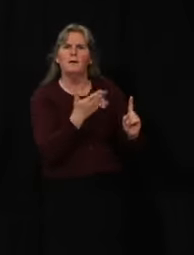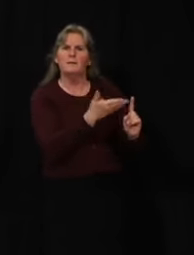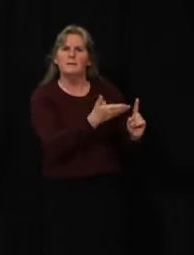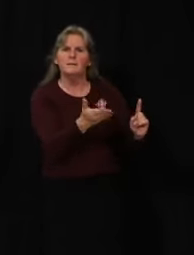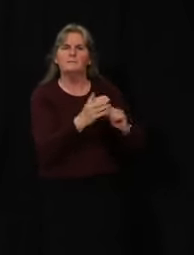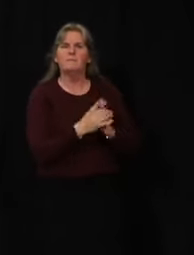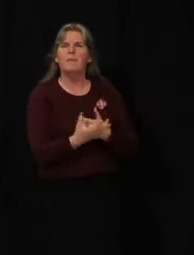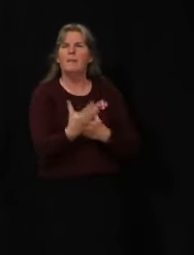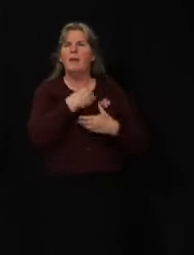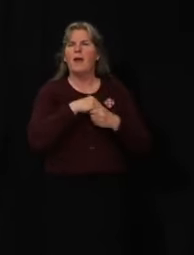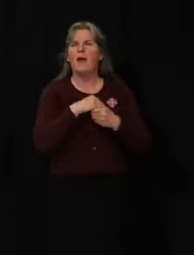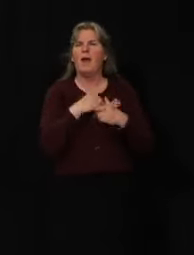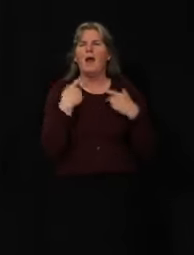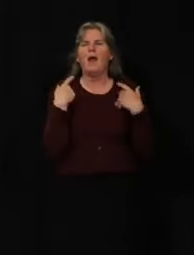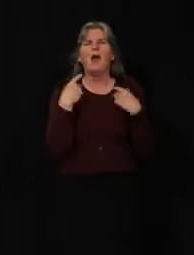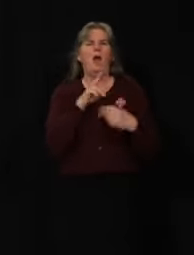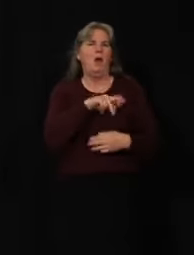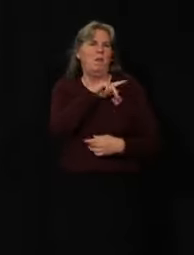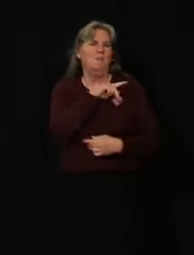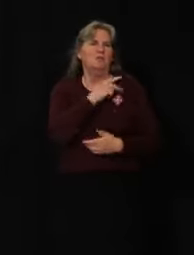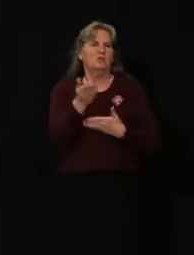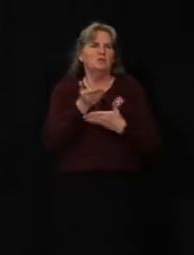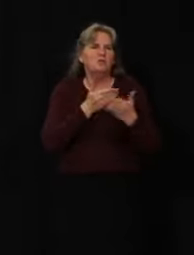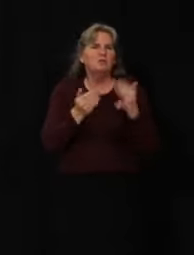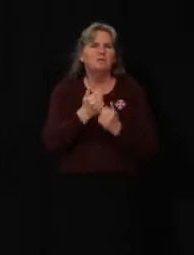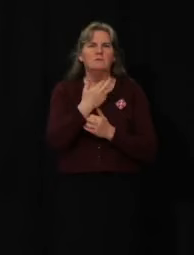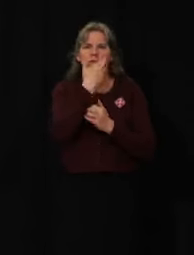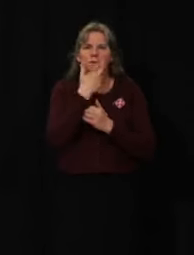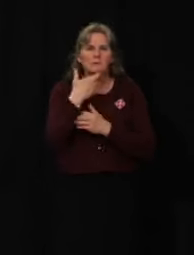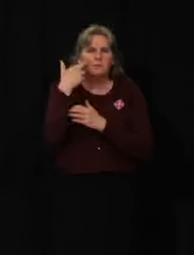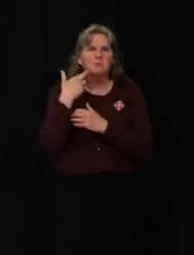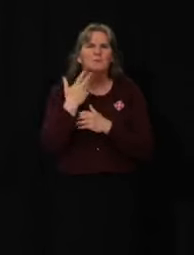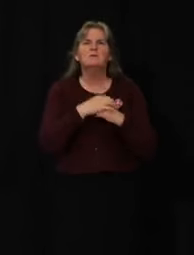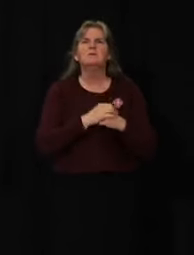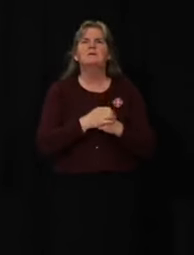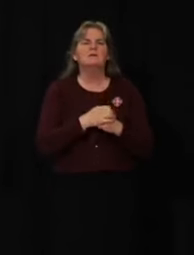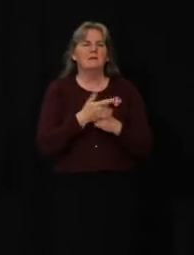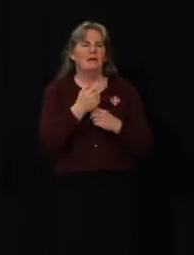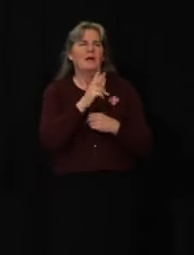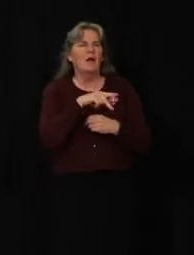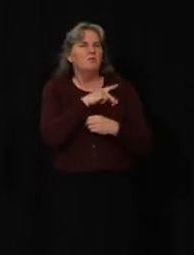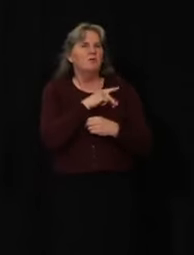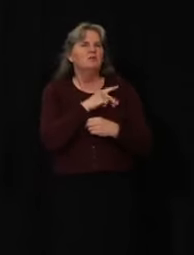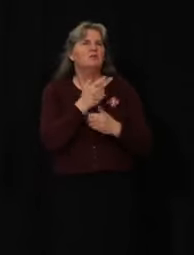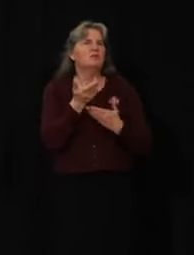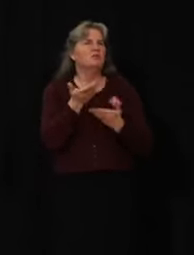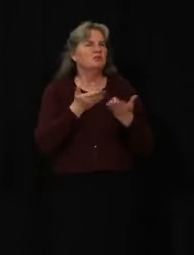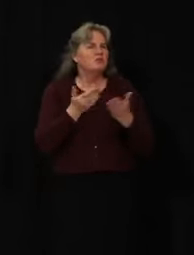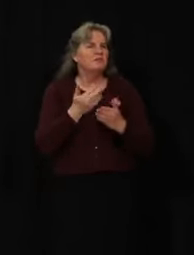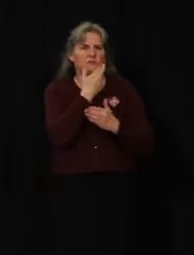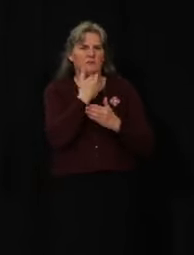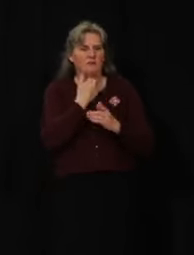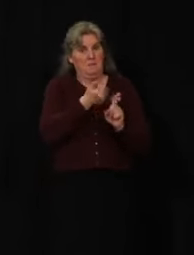These include personal services and restaurants. Personal services and restaurants will need to develop